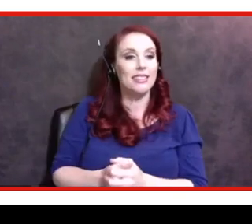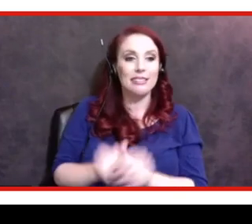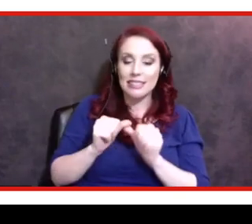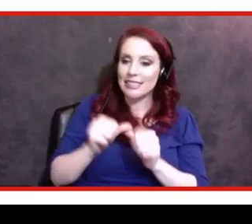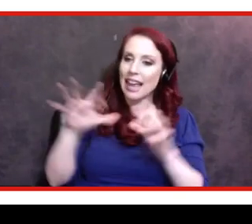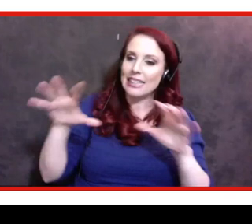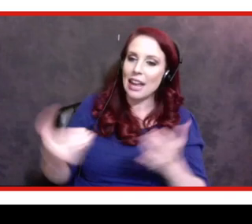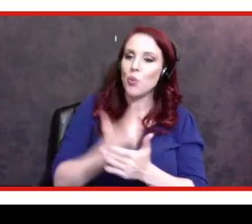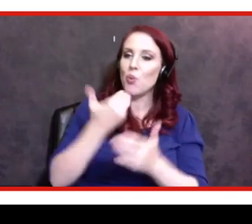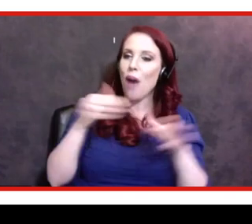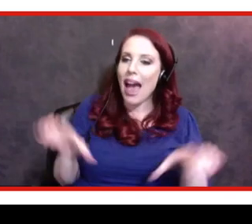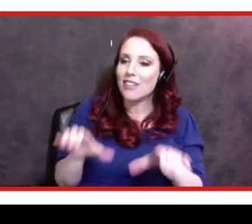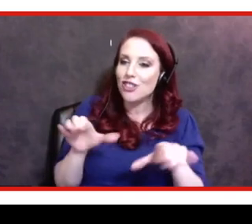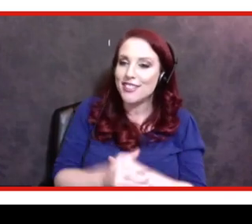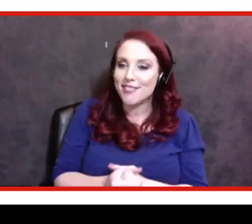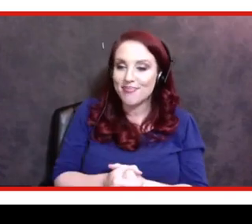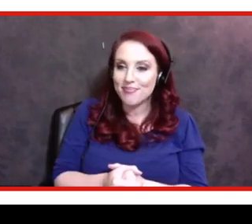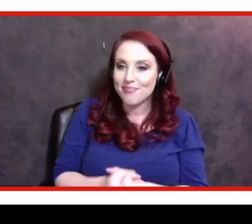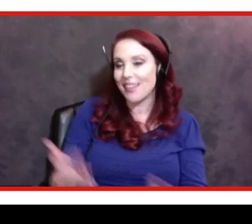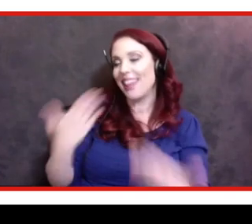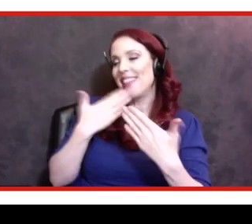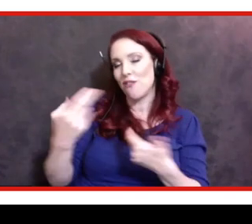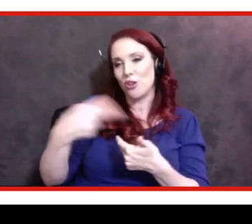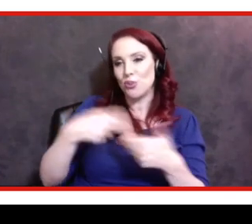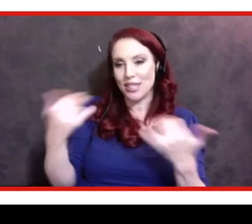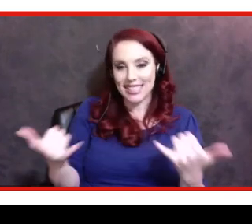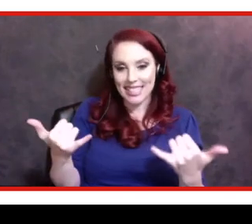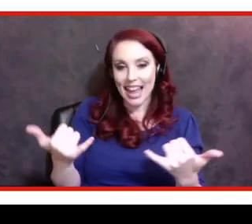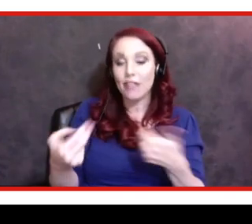Thank you for joining us today. Join us each week for Leading with Empathy & Allyship.